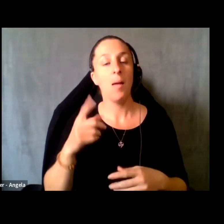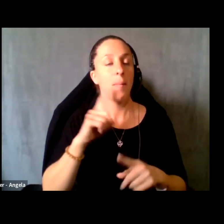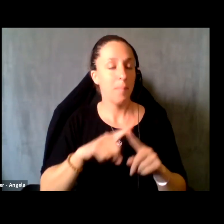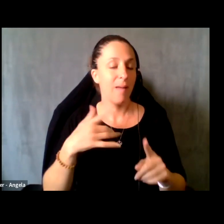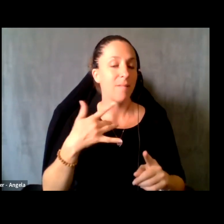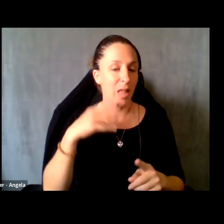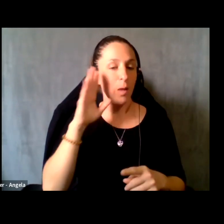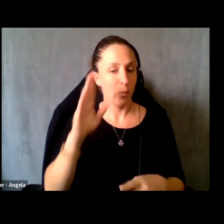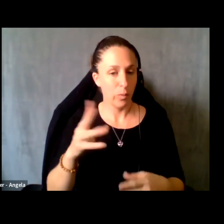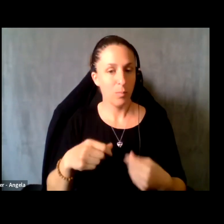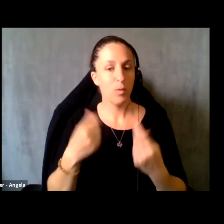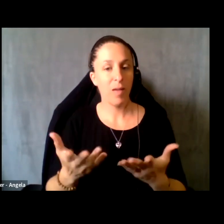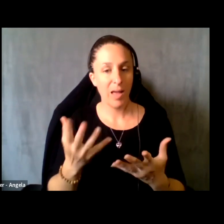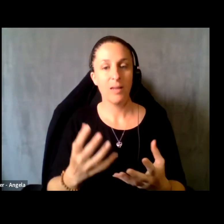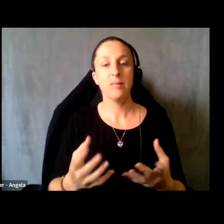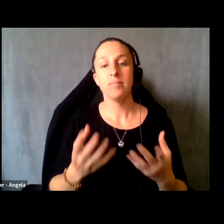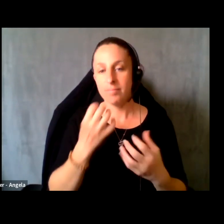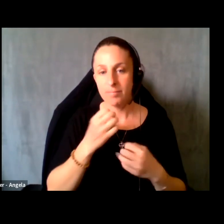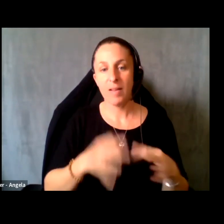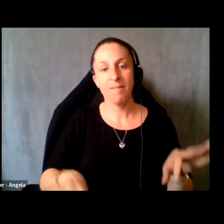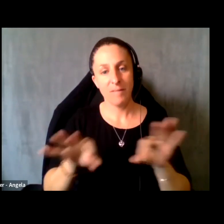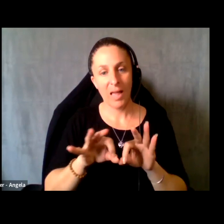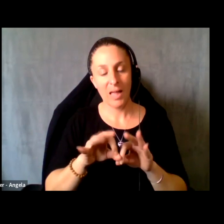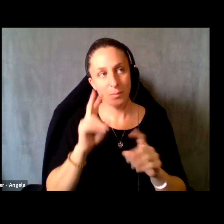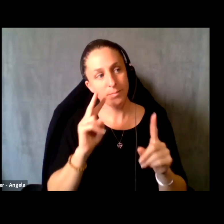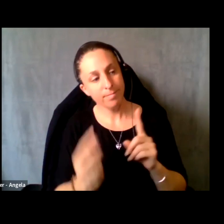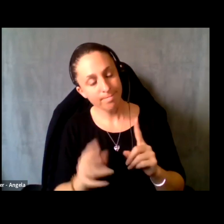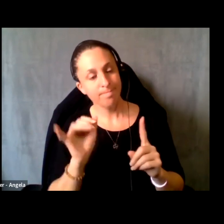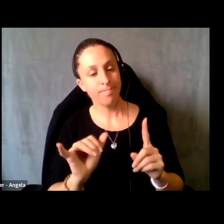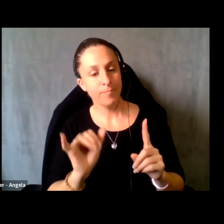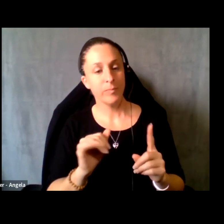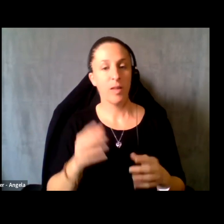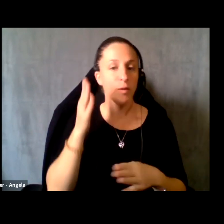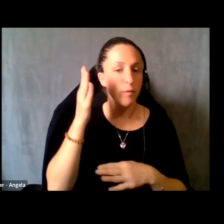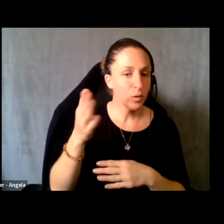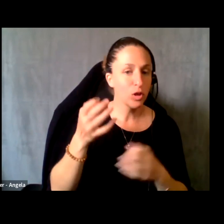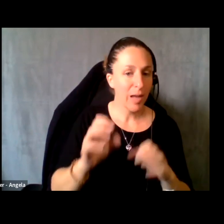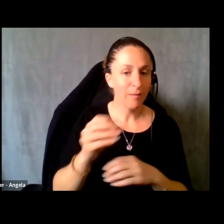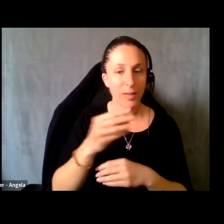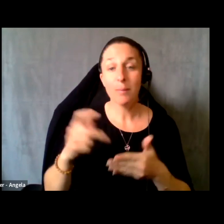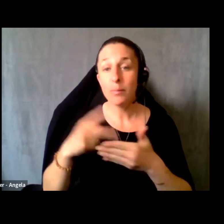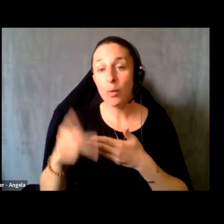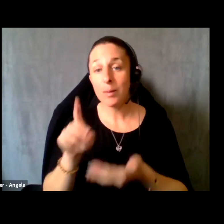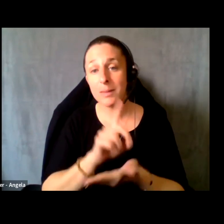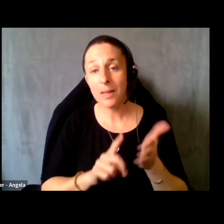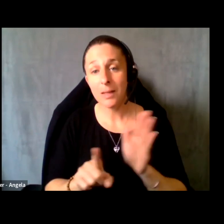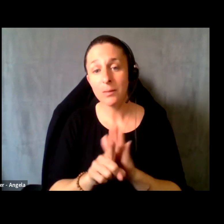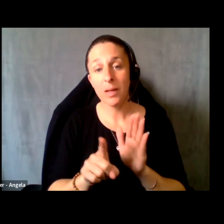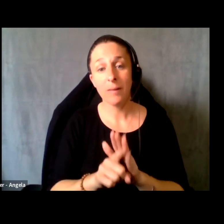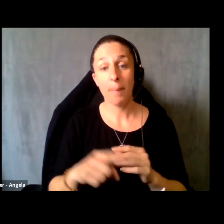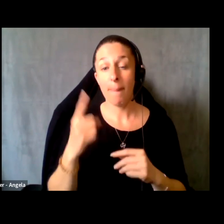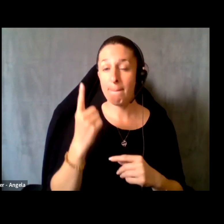help to inform future efforts and program designs as well. Now one glaring observation